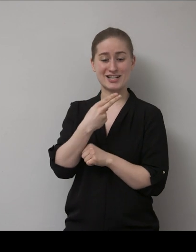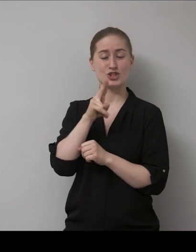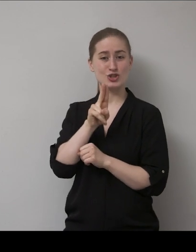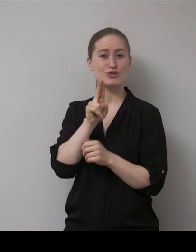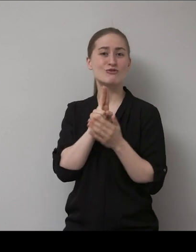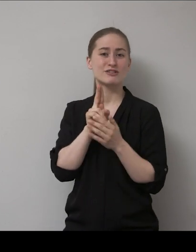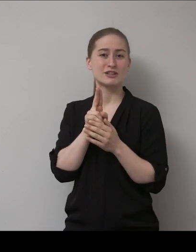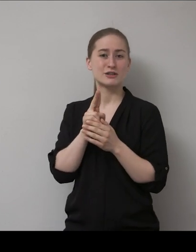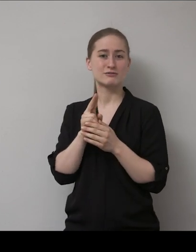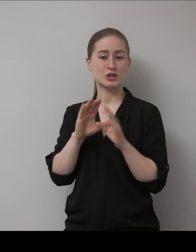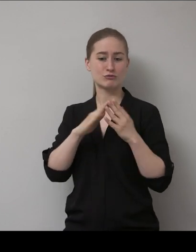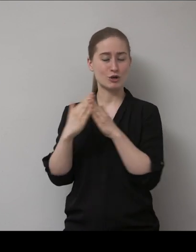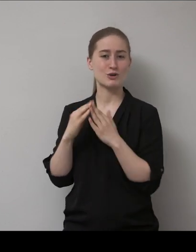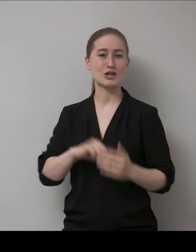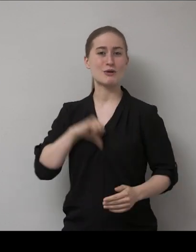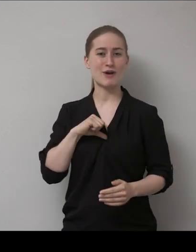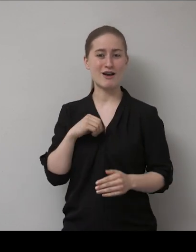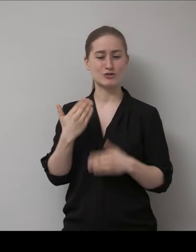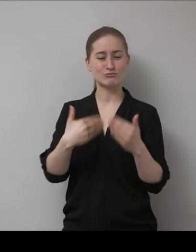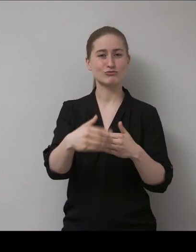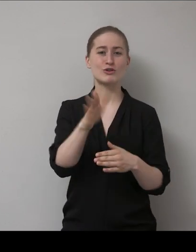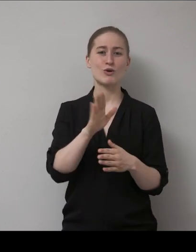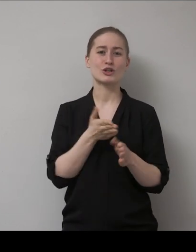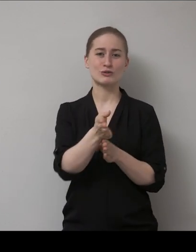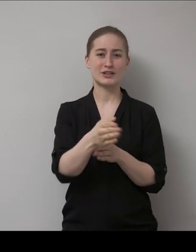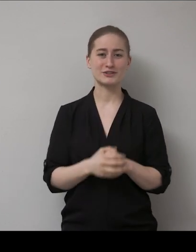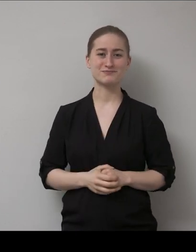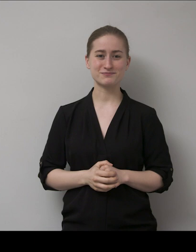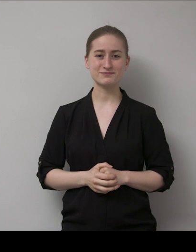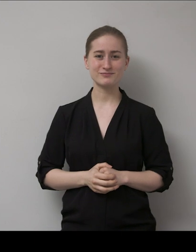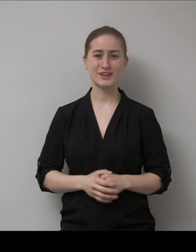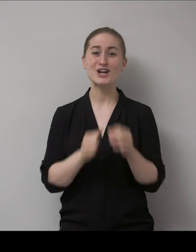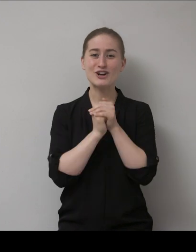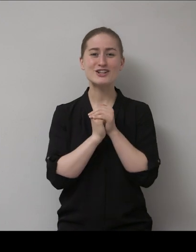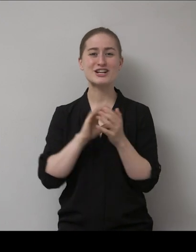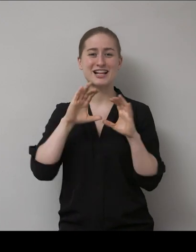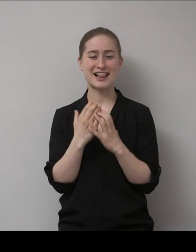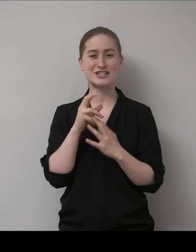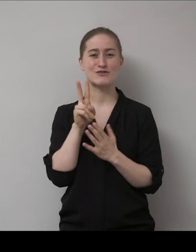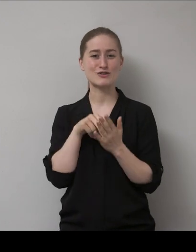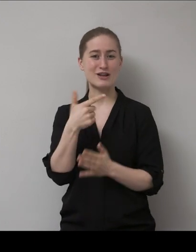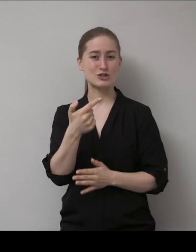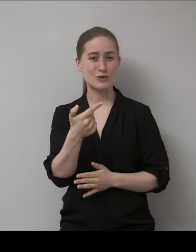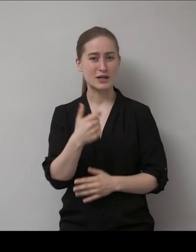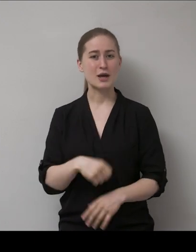as you move forward in your careers. Congratulations, class of 2021. Be proud of your achievements,